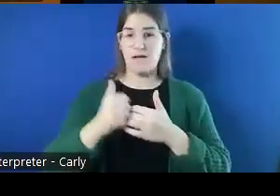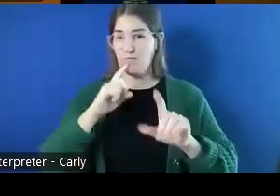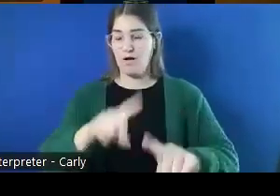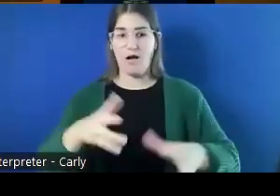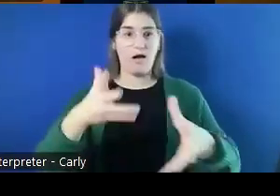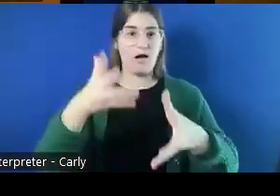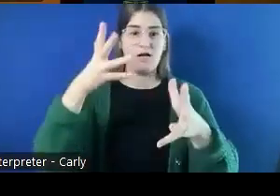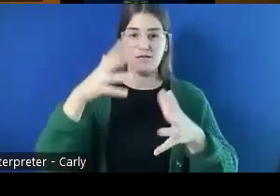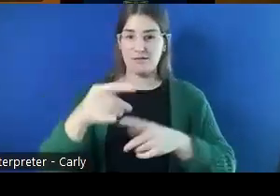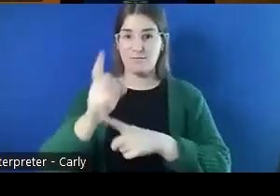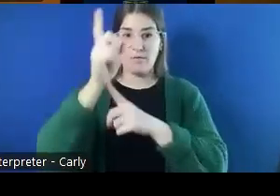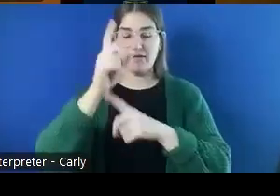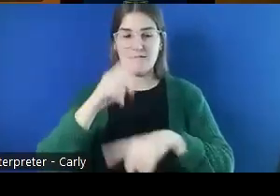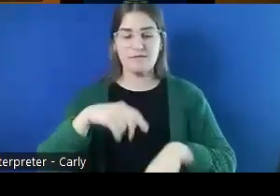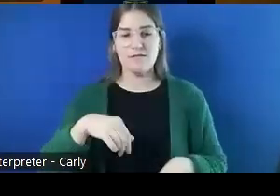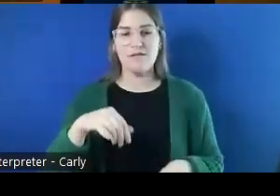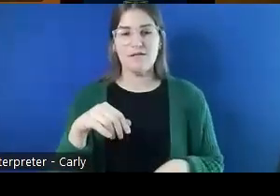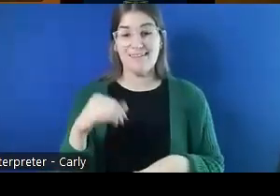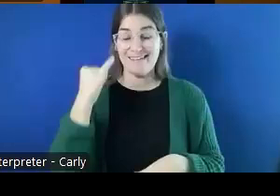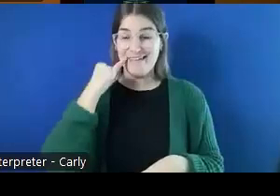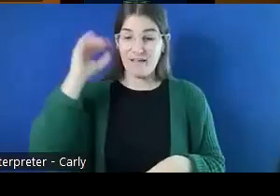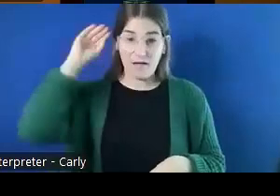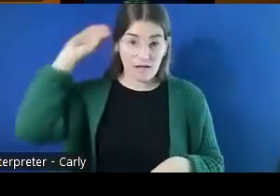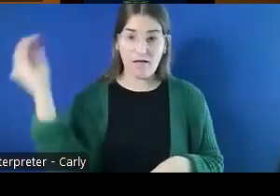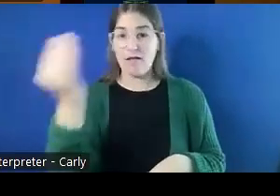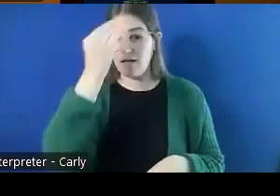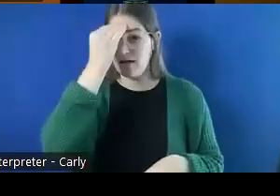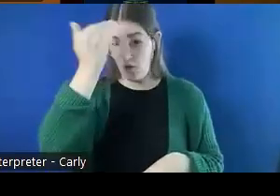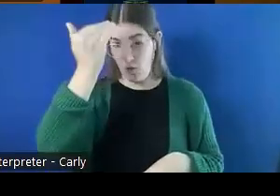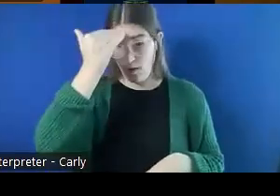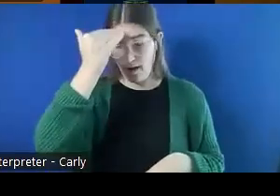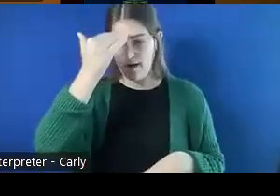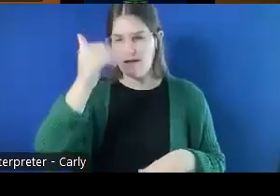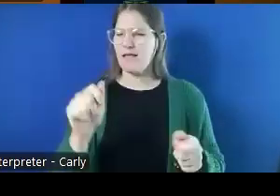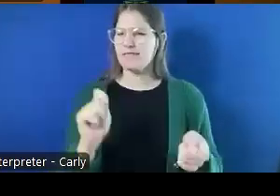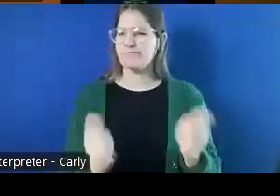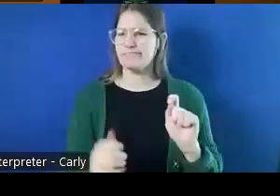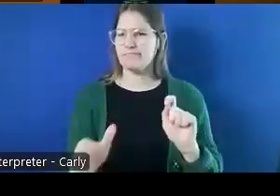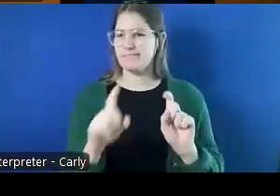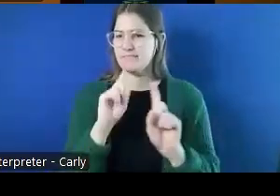once we can bring those to their awareness they're able to modify perhaps those reactions um and